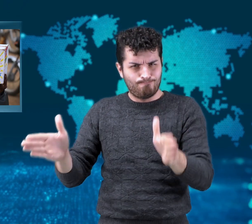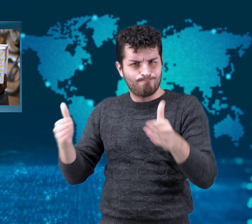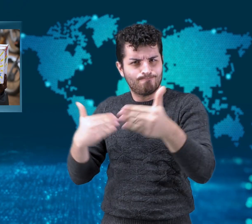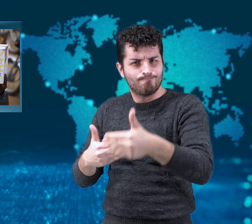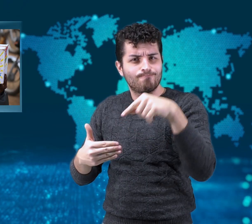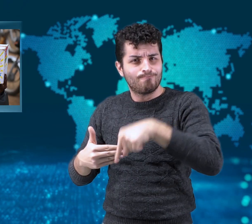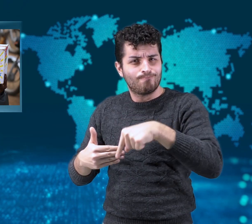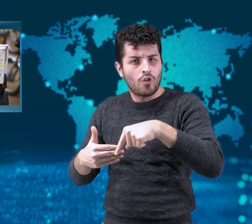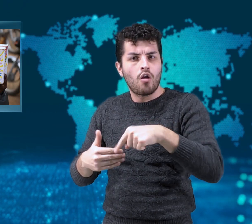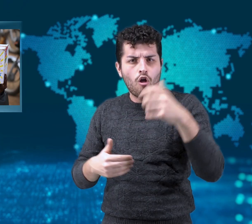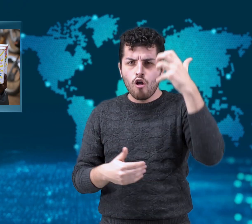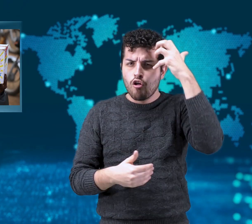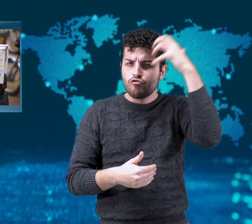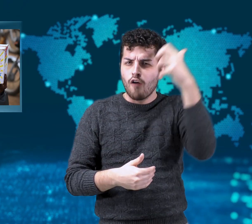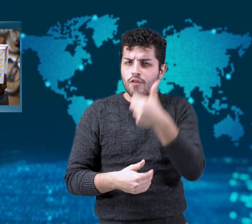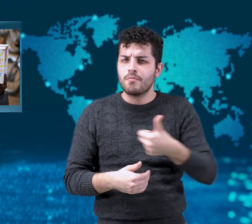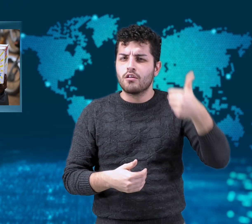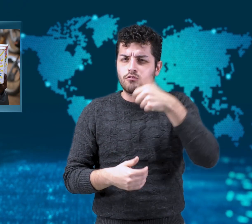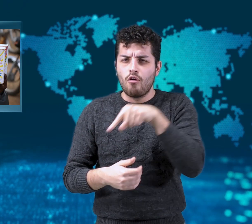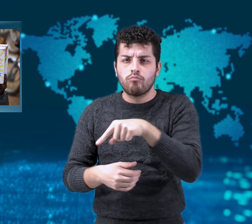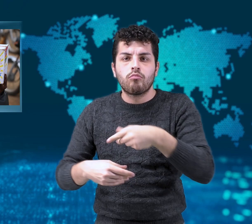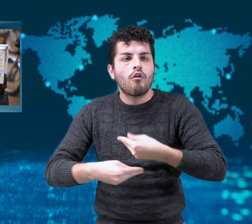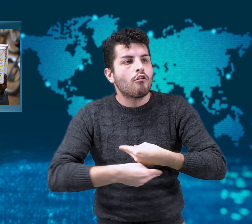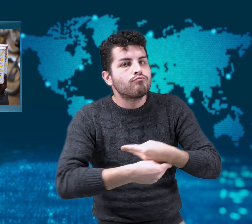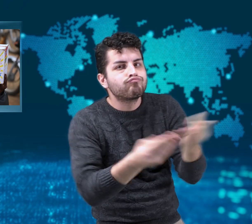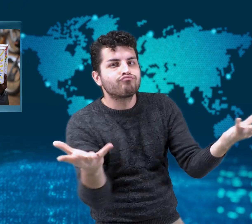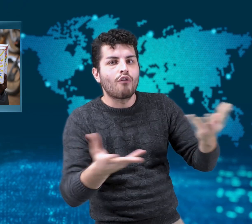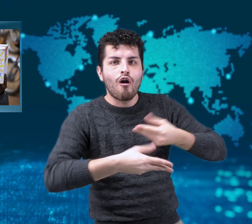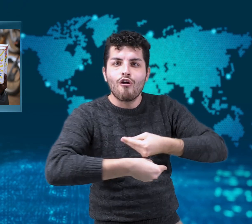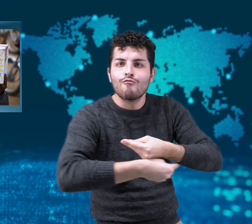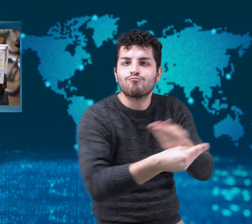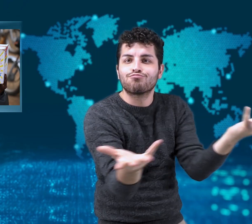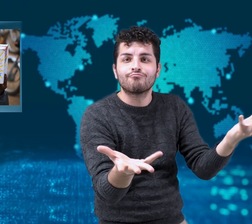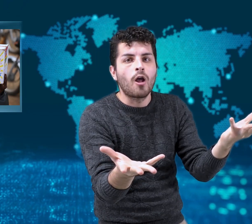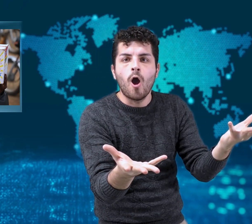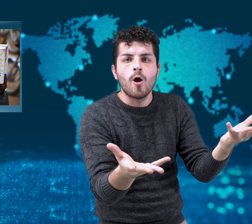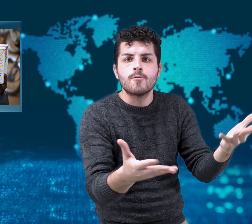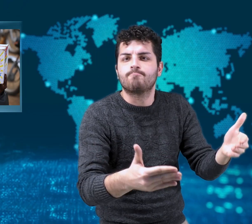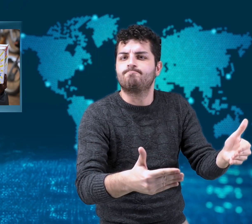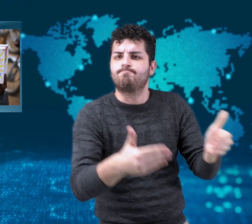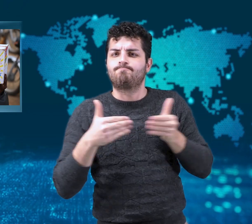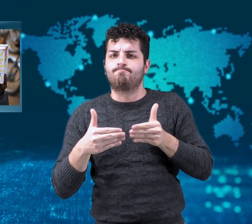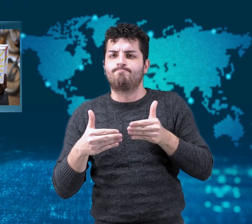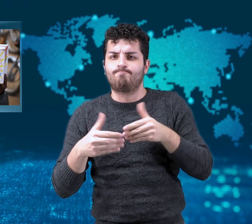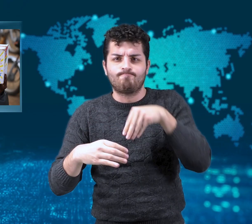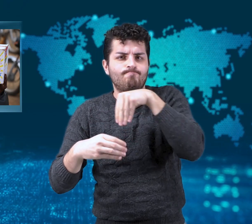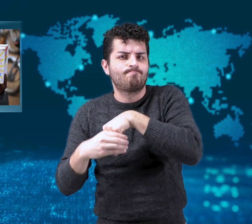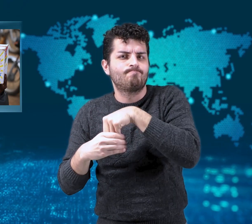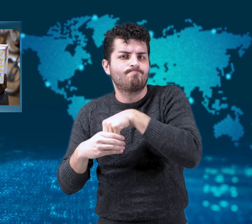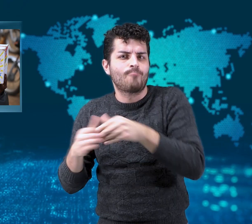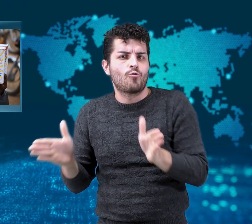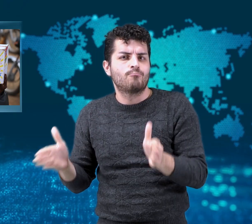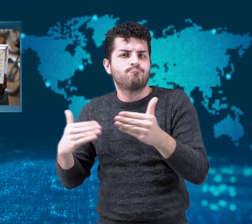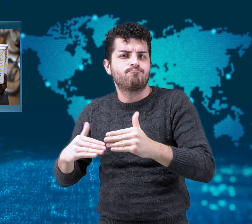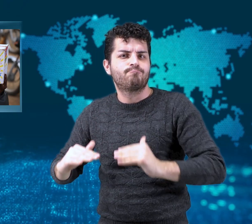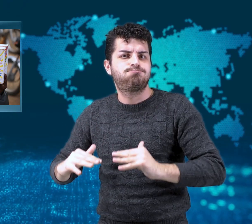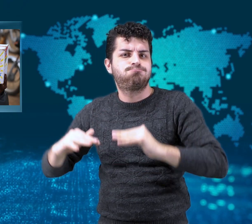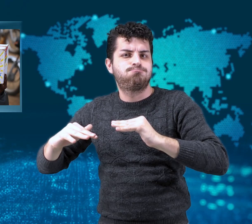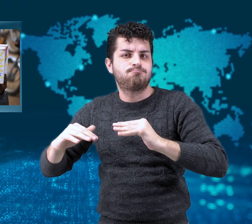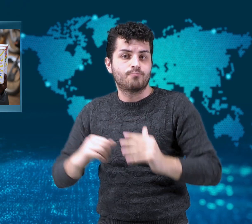claiming that supplies are not being distributed equally.